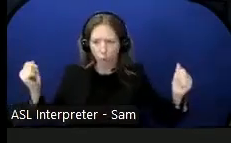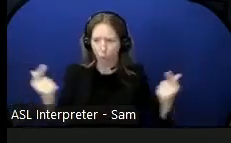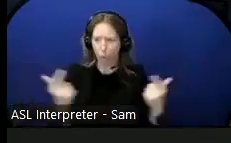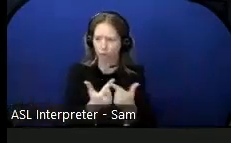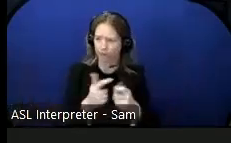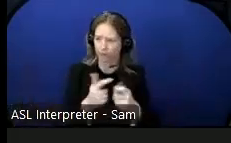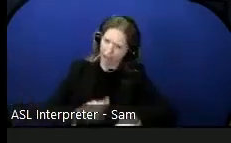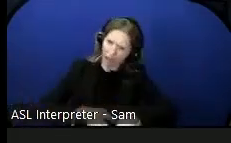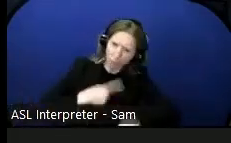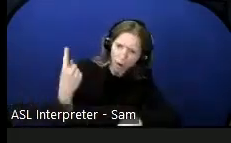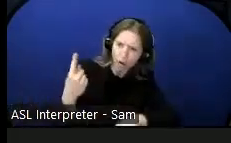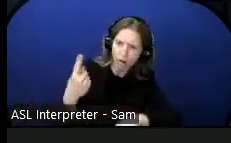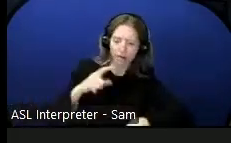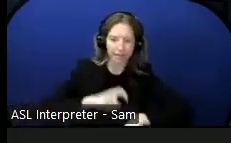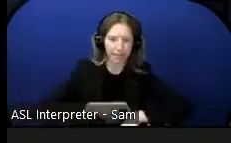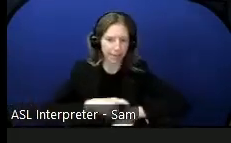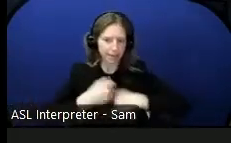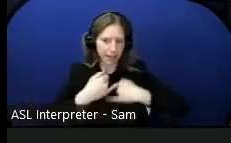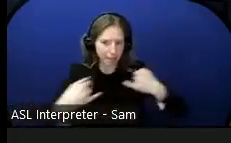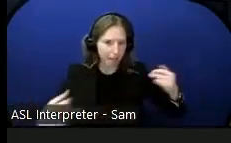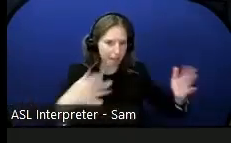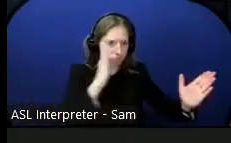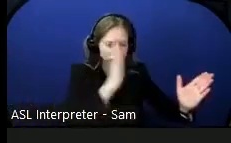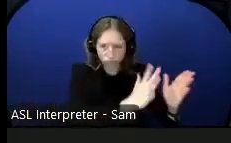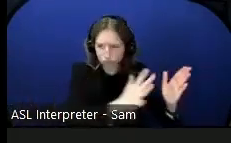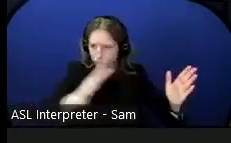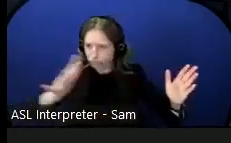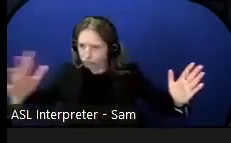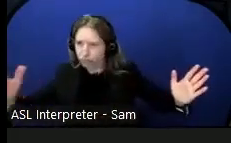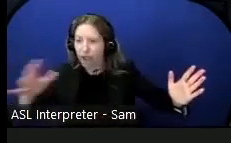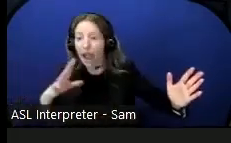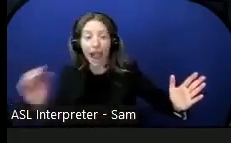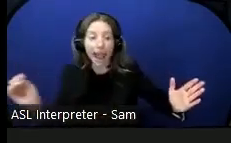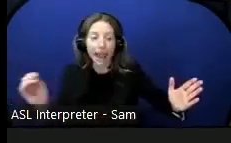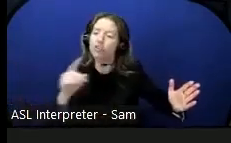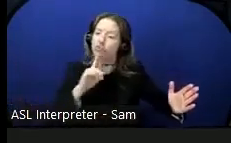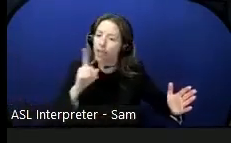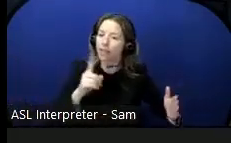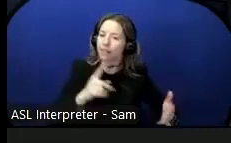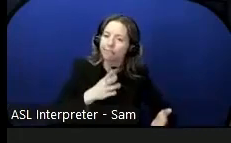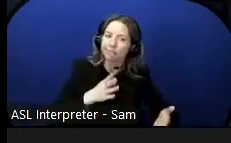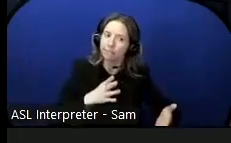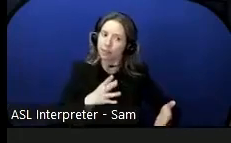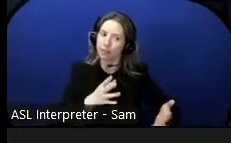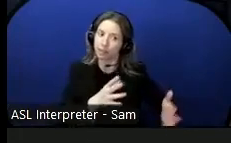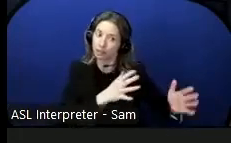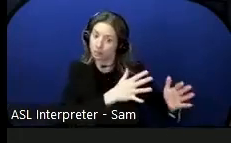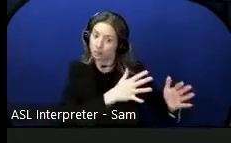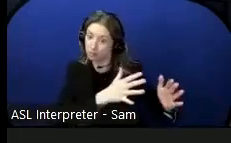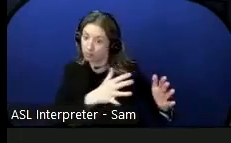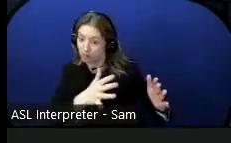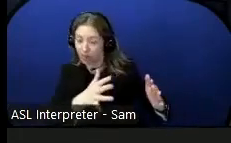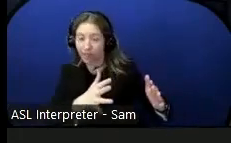and that we're double-checking along the way because the goal is to get accessible. If we don't have a plan, if we don't have a schedule,